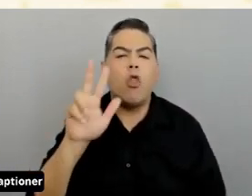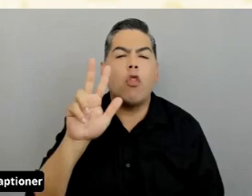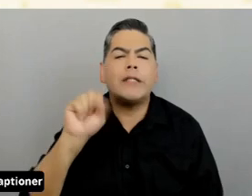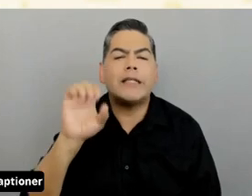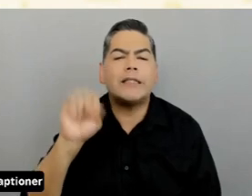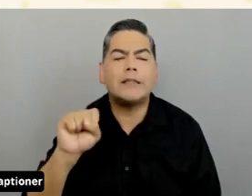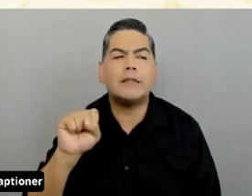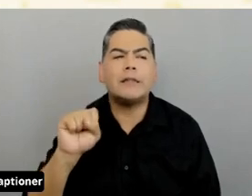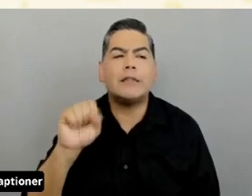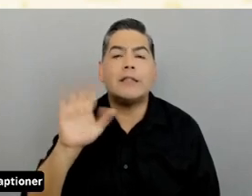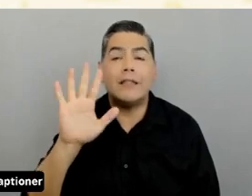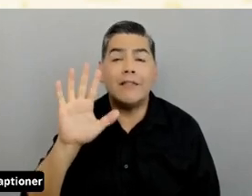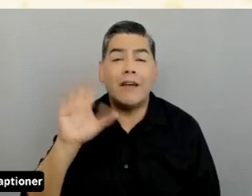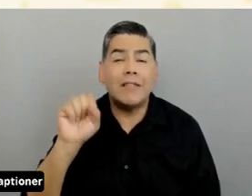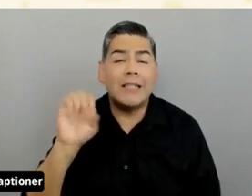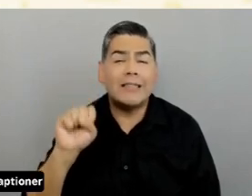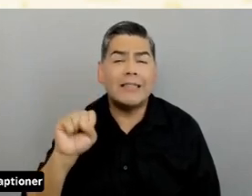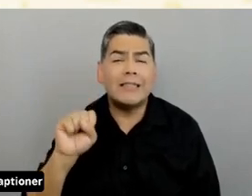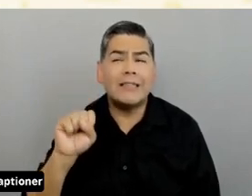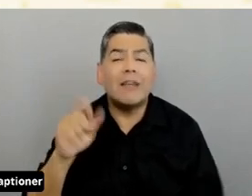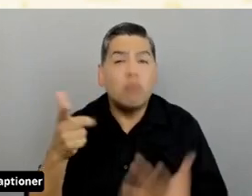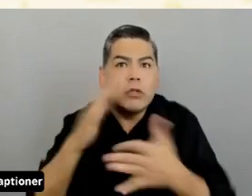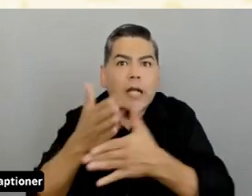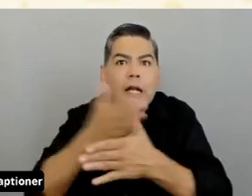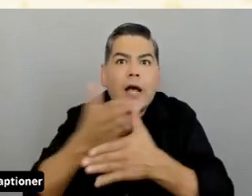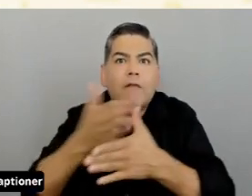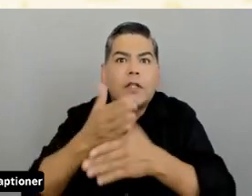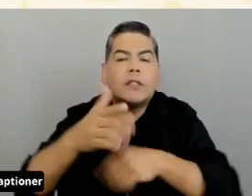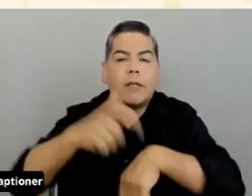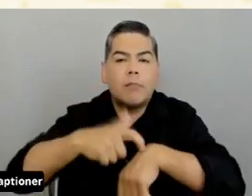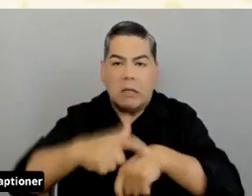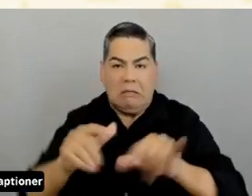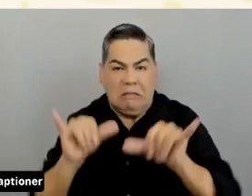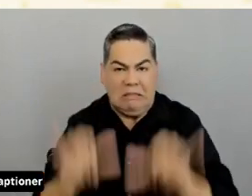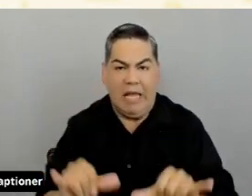What will be the average time navigating the same navigation menu